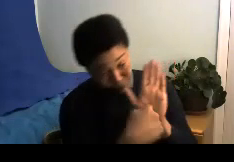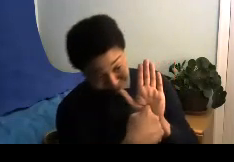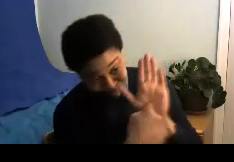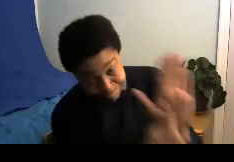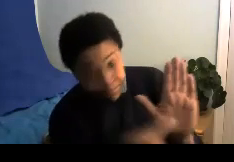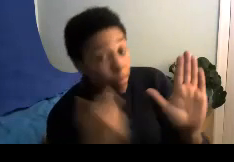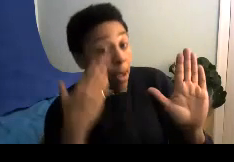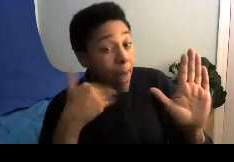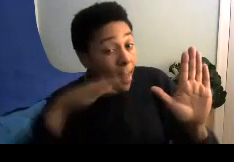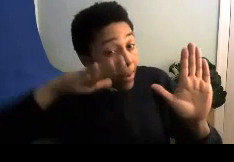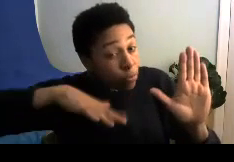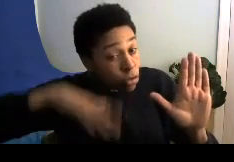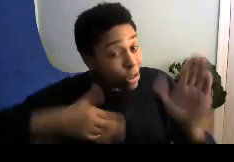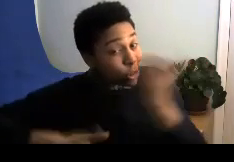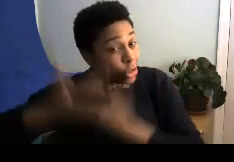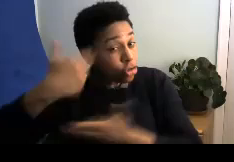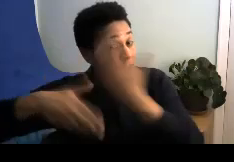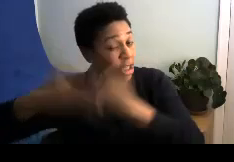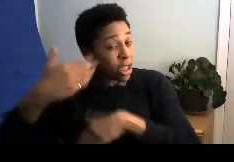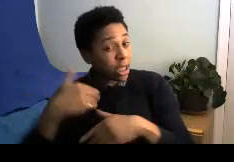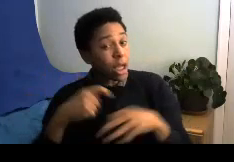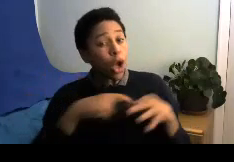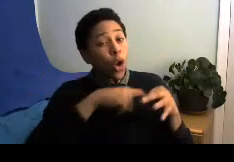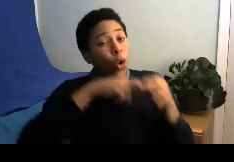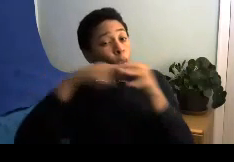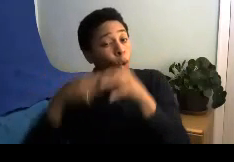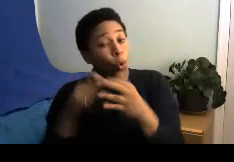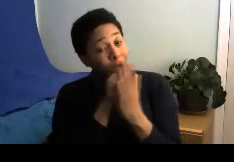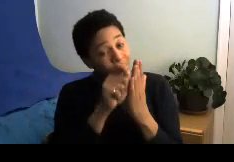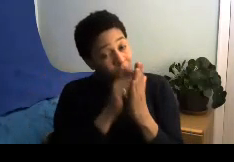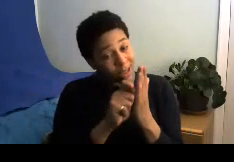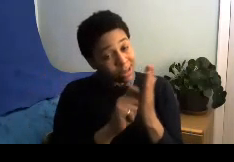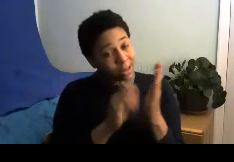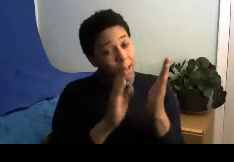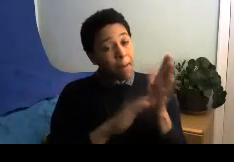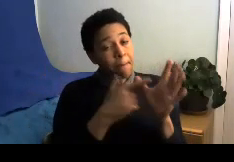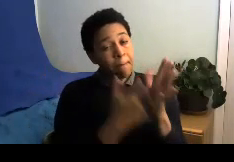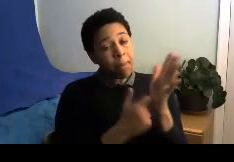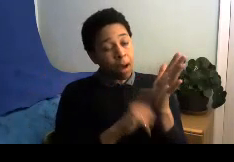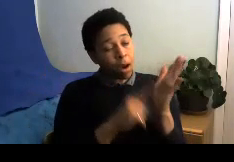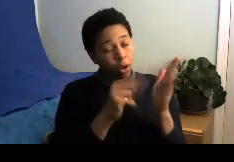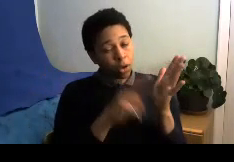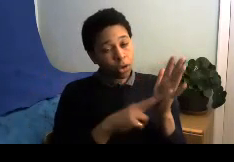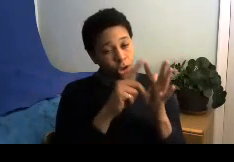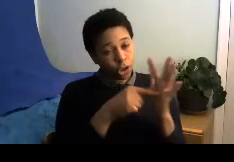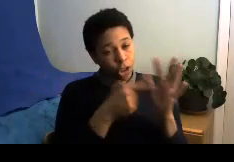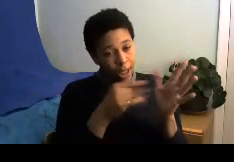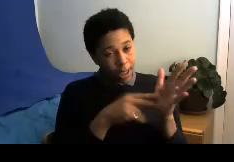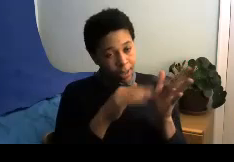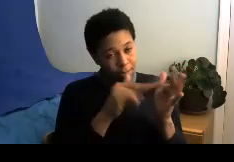queer writers, Marlon James, I may have said already, love him. A Brief History Of Seven Killings really gave me